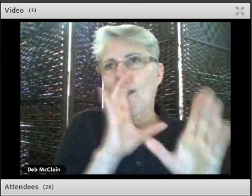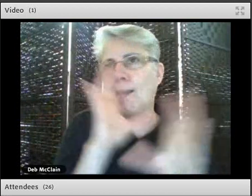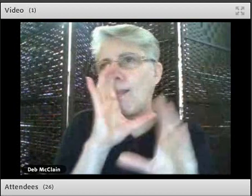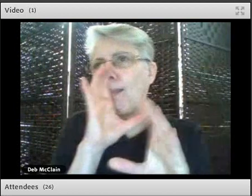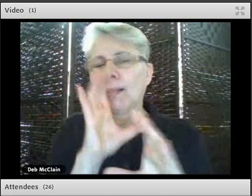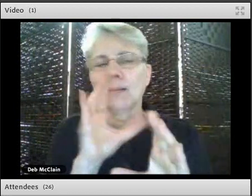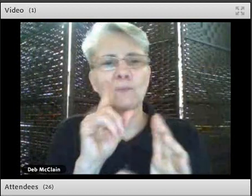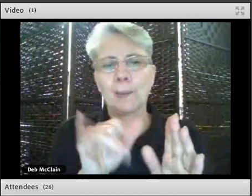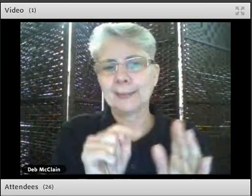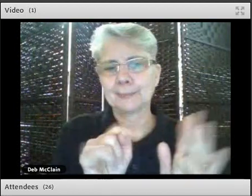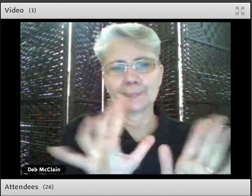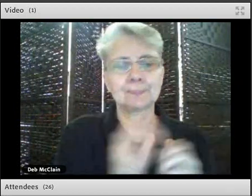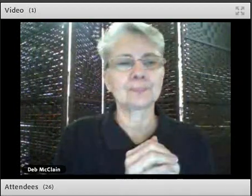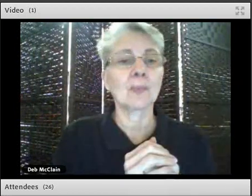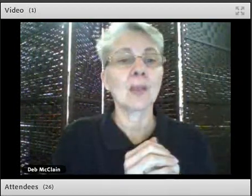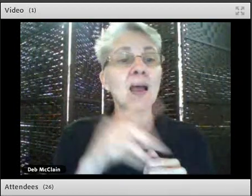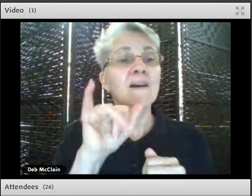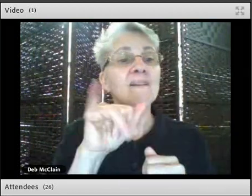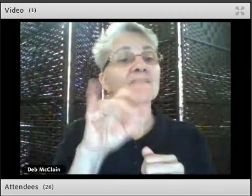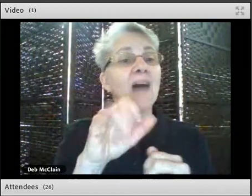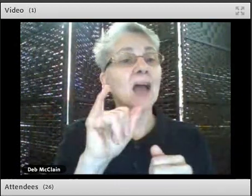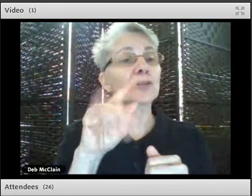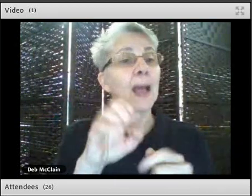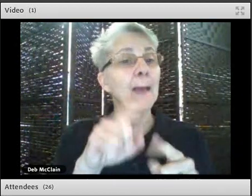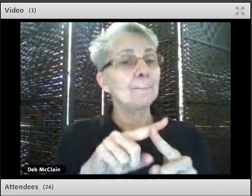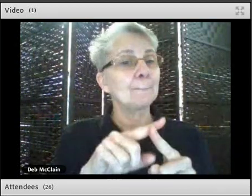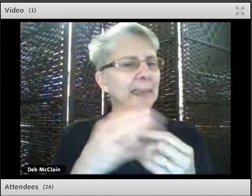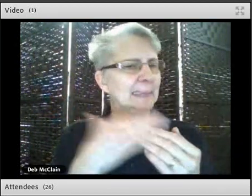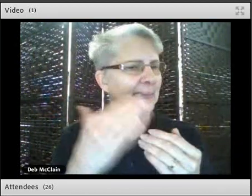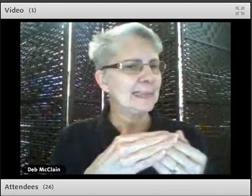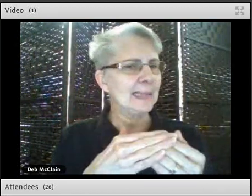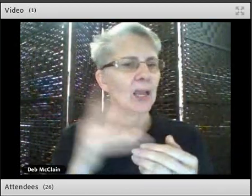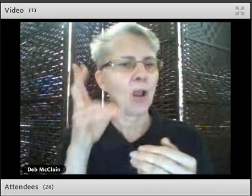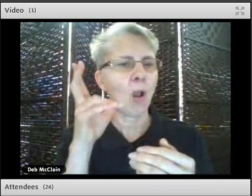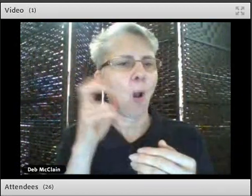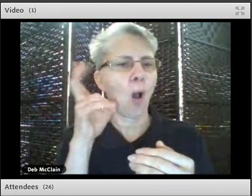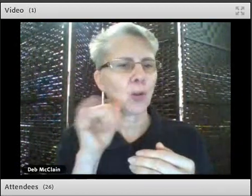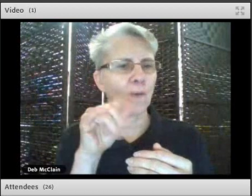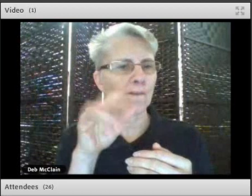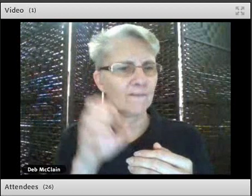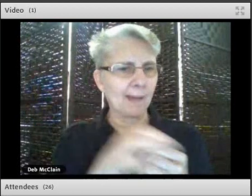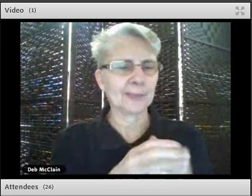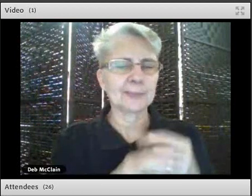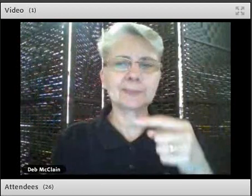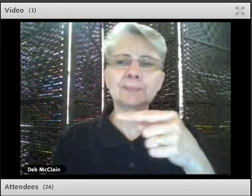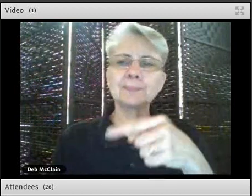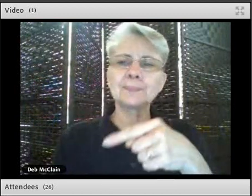like you can't download it, then that's a streaming audio file, so you can use that term instead.